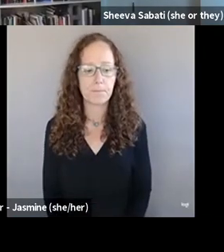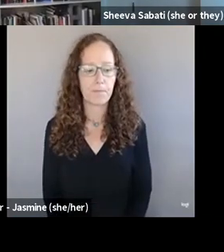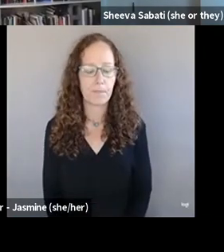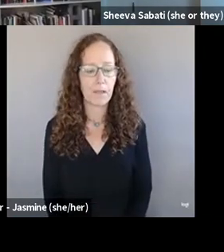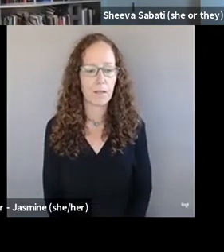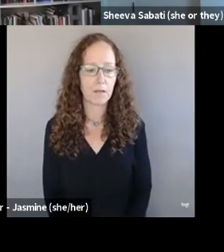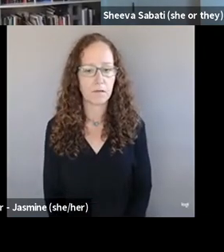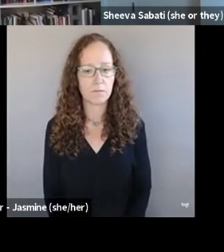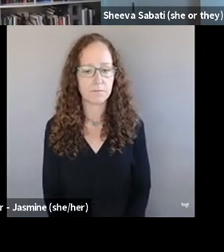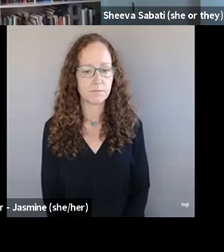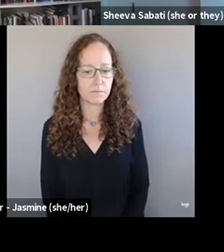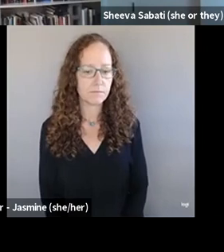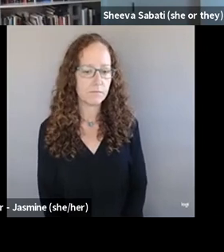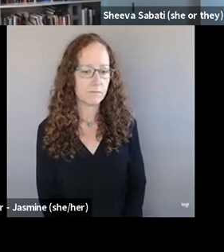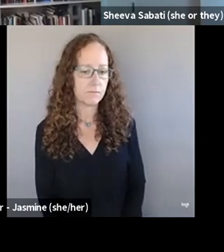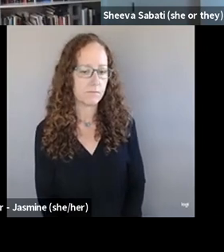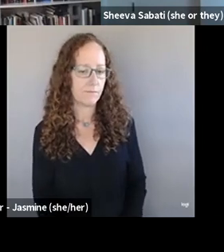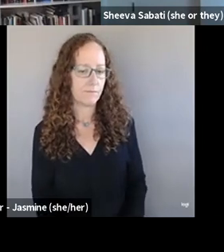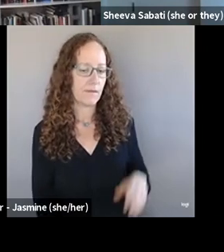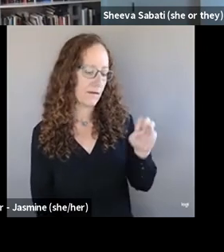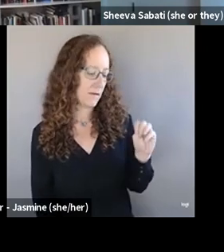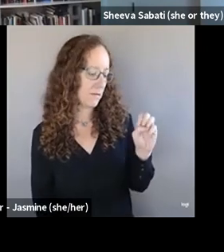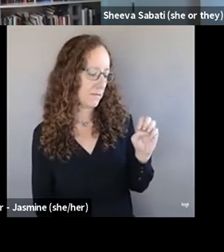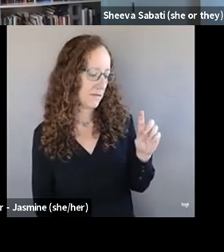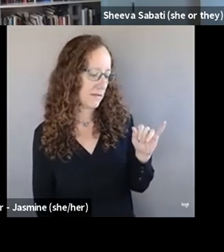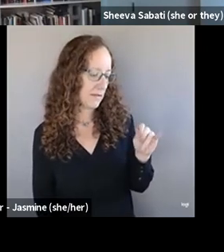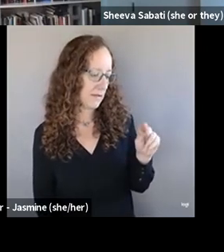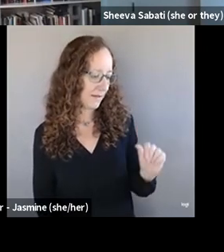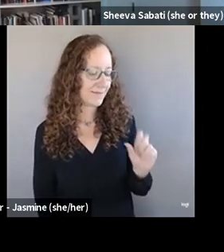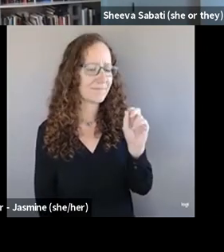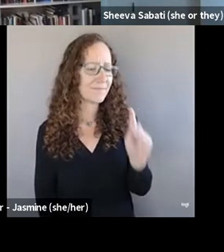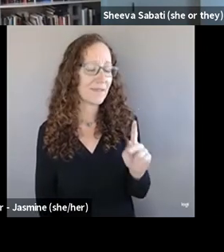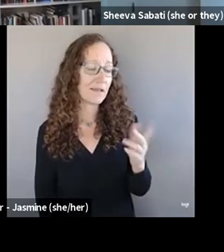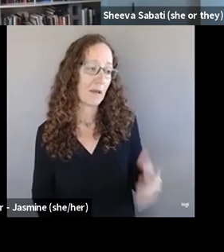So I add on, thank you for sharing your thoughts about